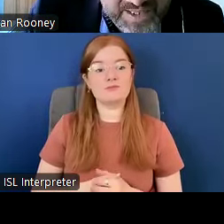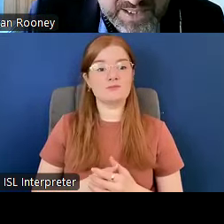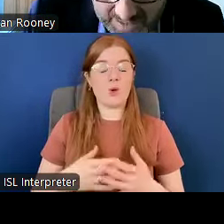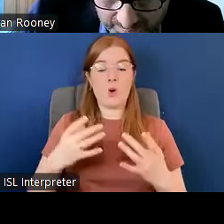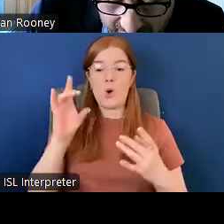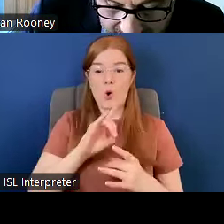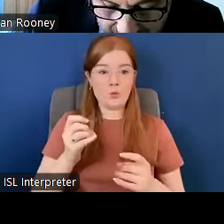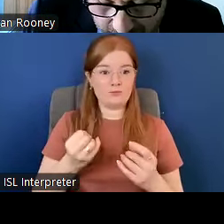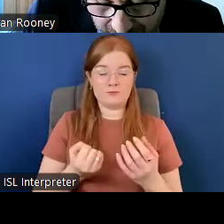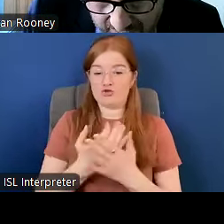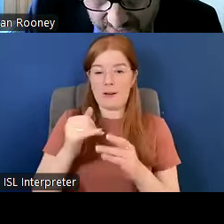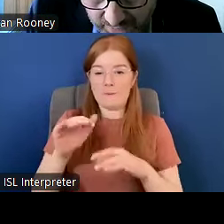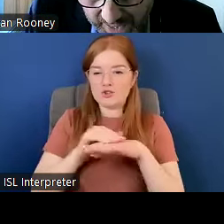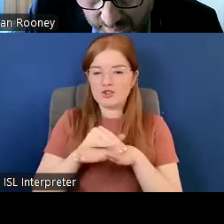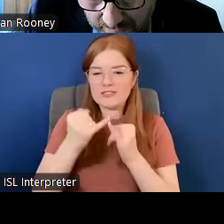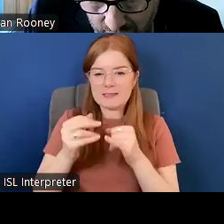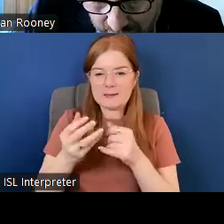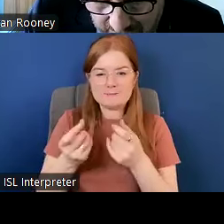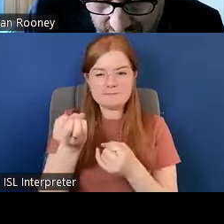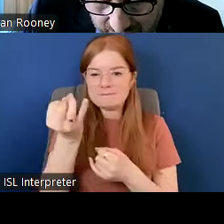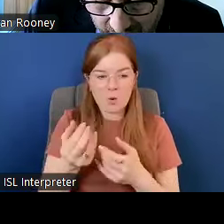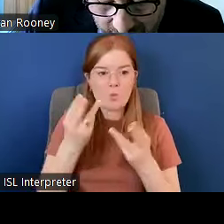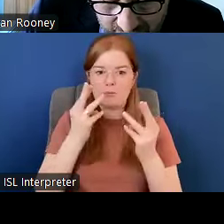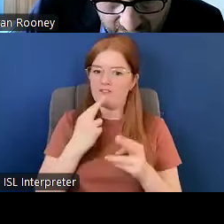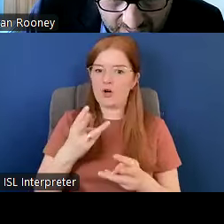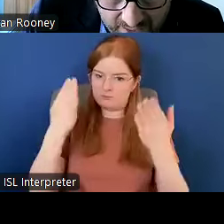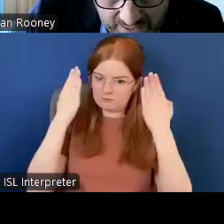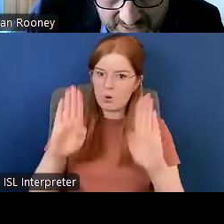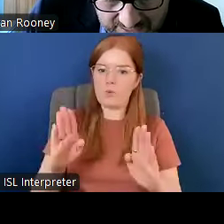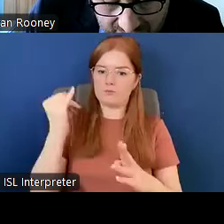detail, sparingly, preferring to allow bold patterns and vibrant colour to dictate